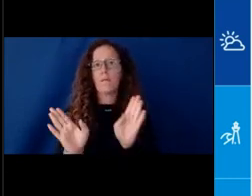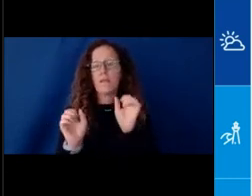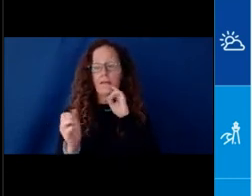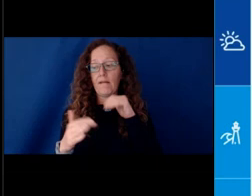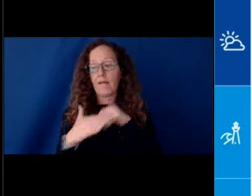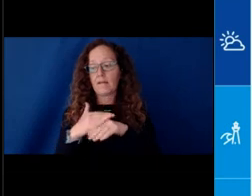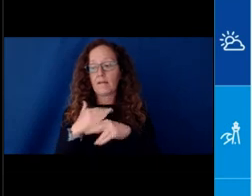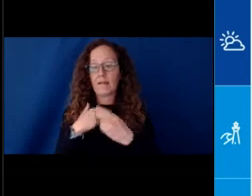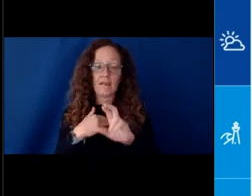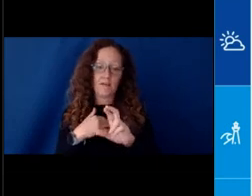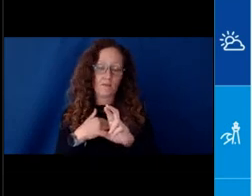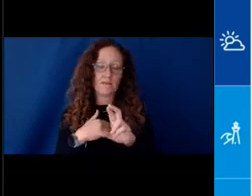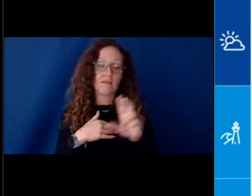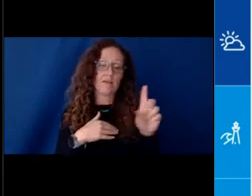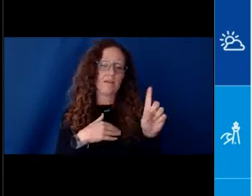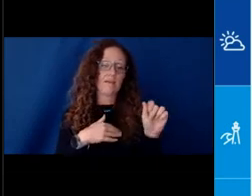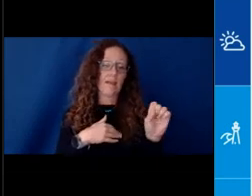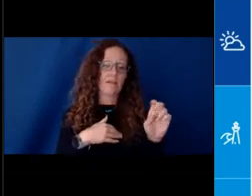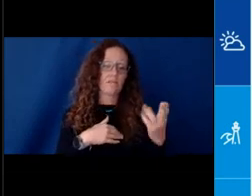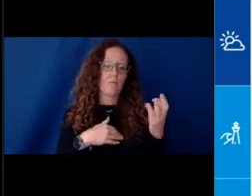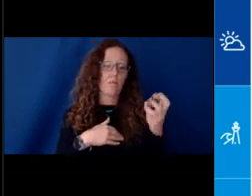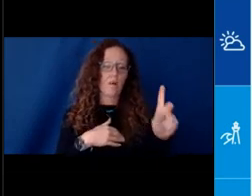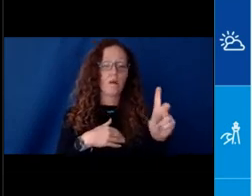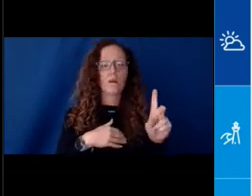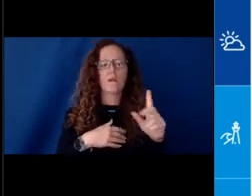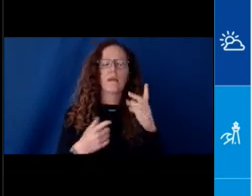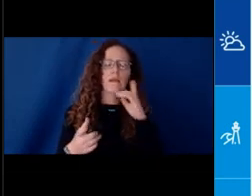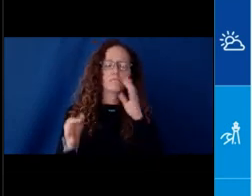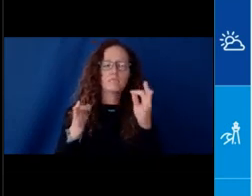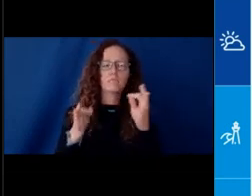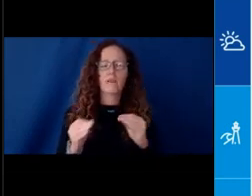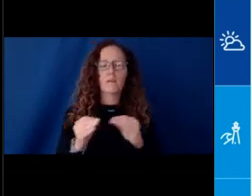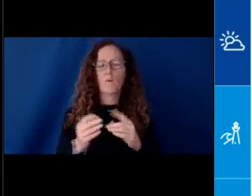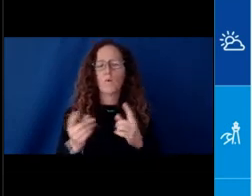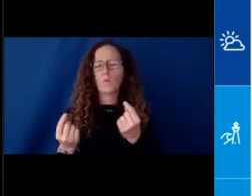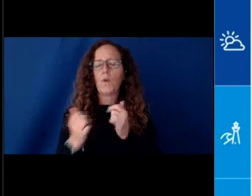need to better protect themselves when outdoor temperature may be higher than normal and could